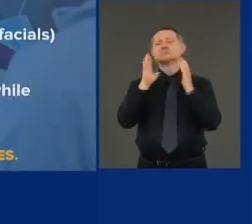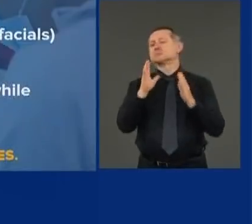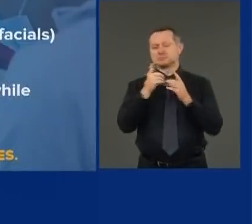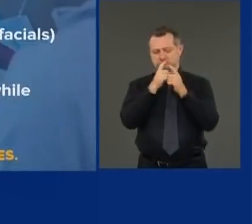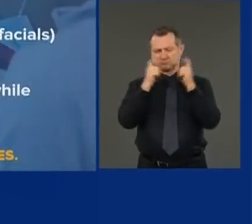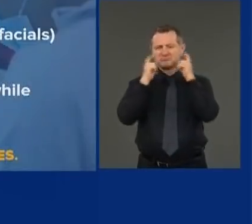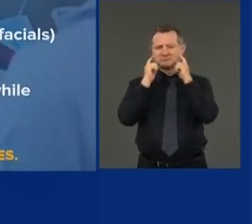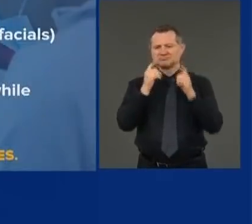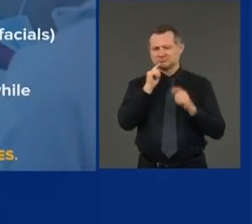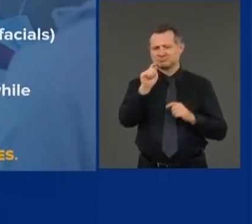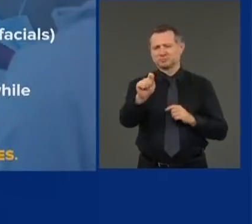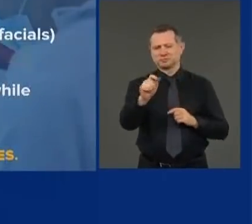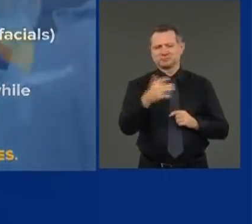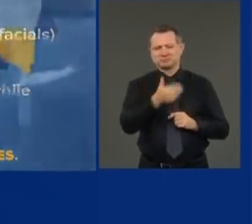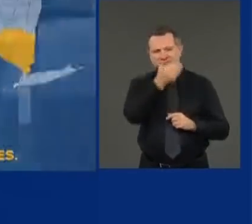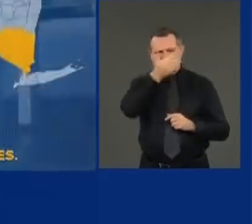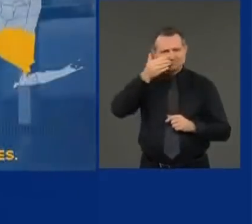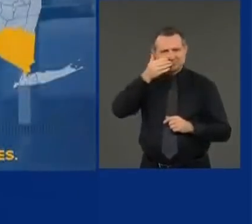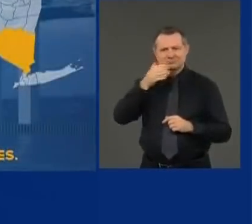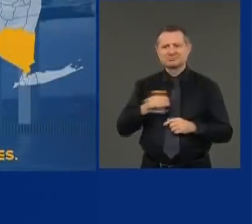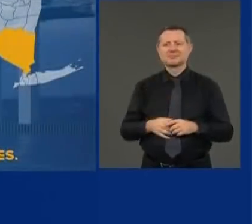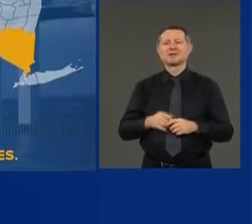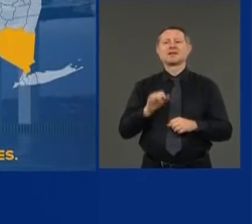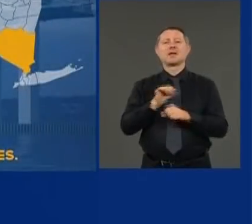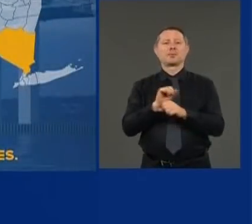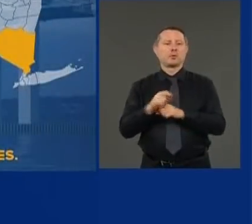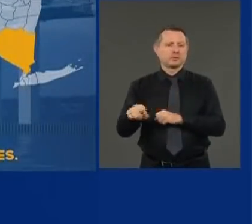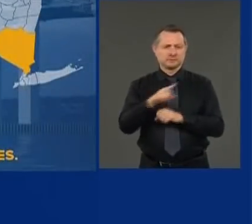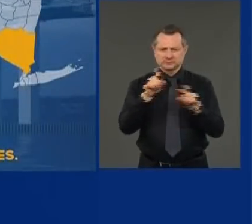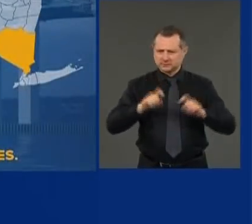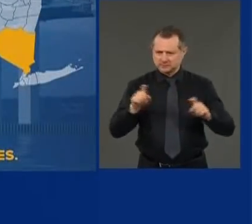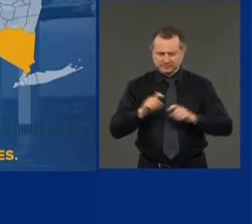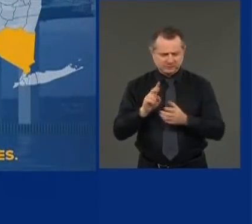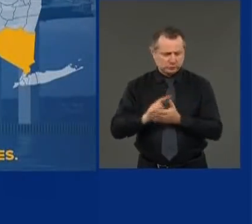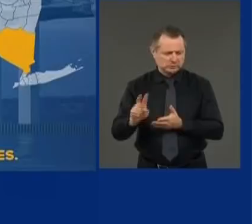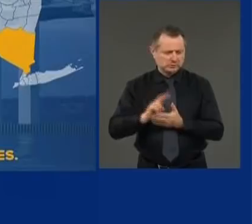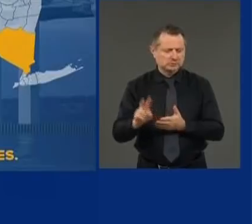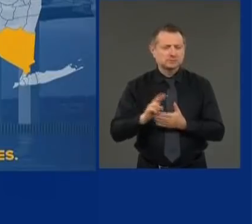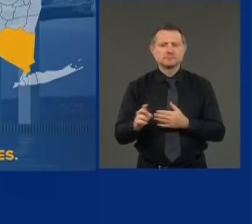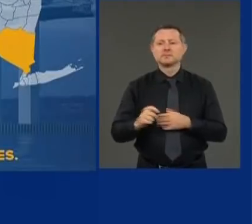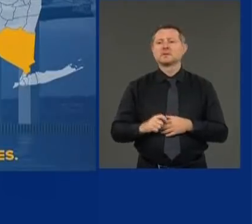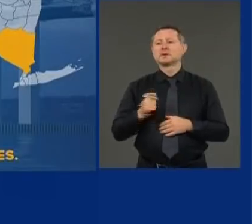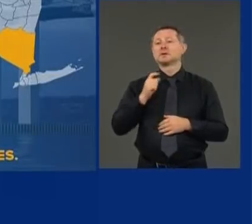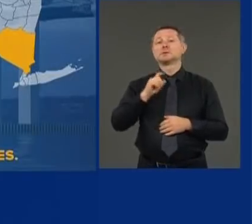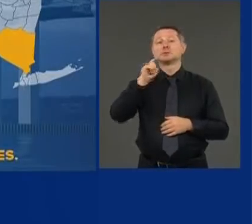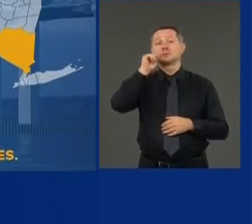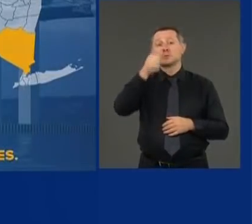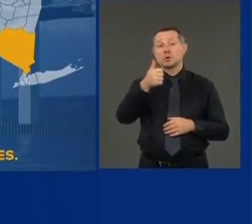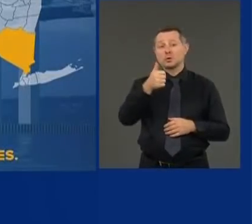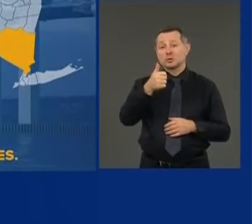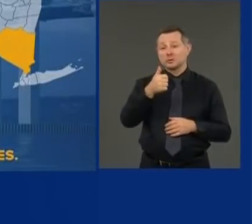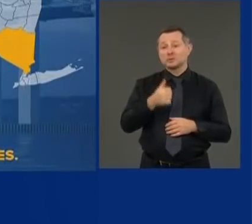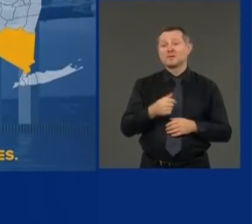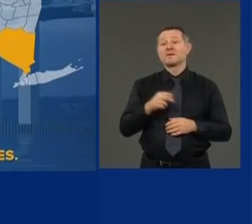SELF-INTEREST. I WAS SUPPOSED TO GET A FACIAL TODAY.